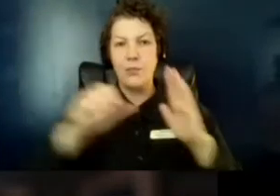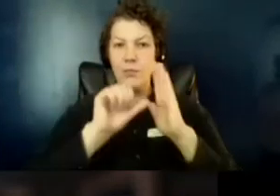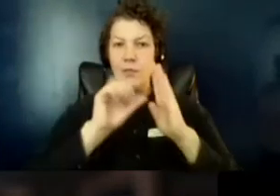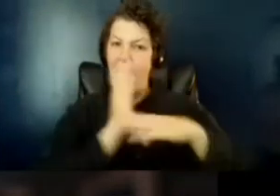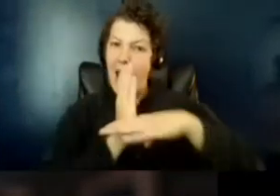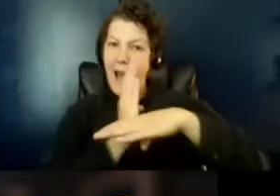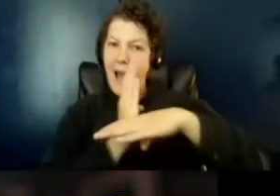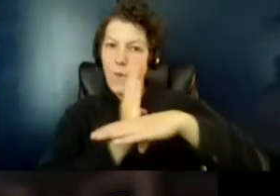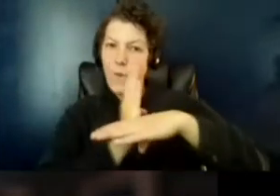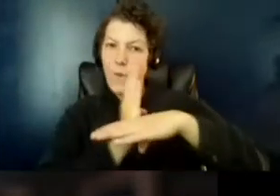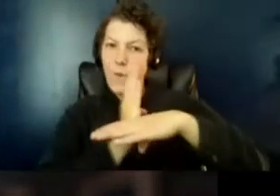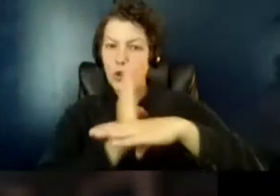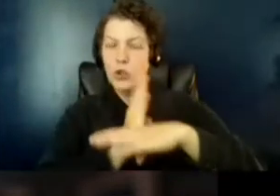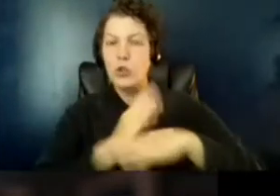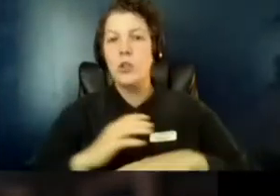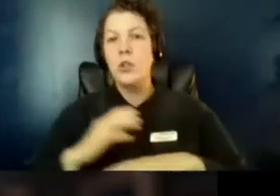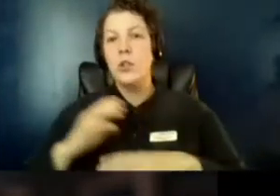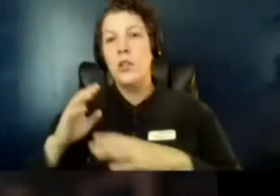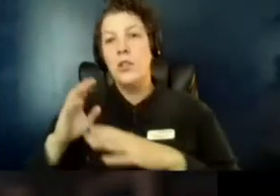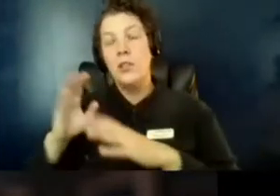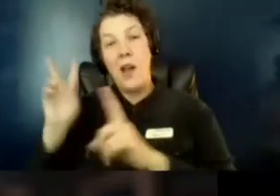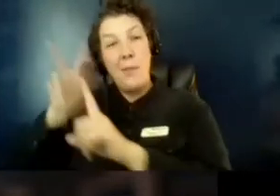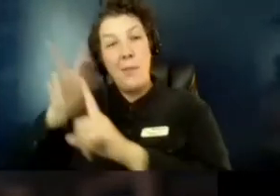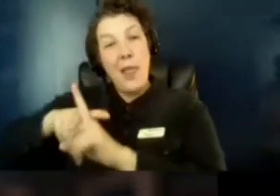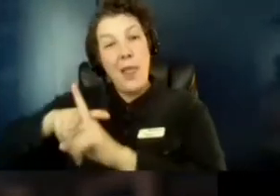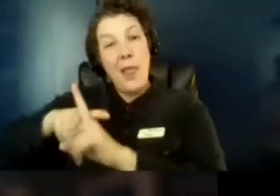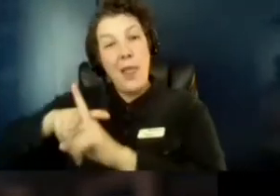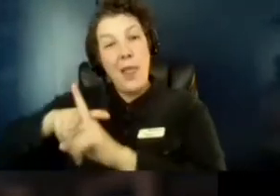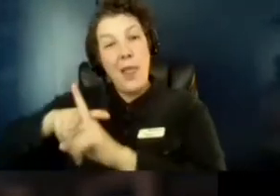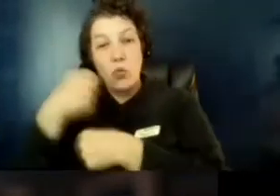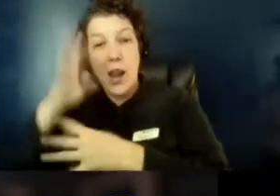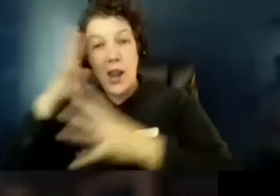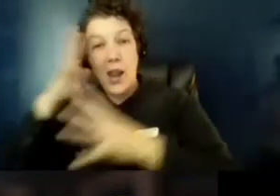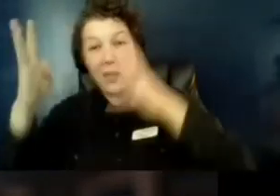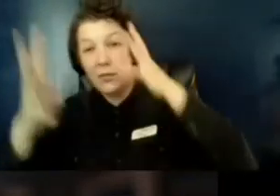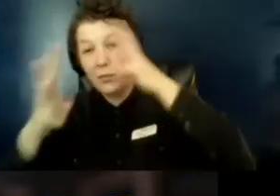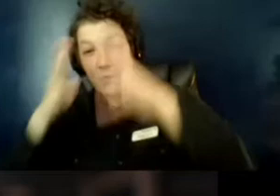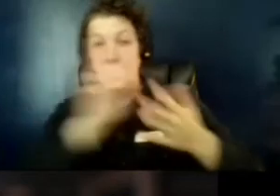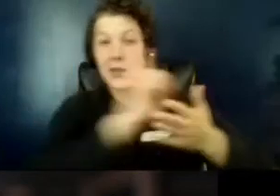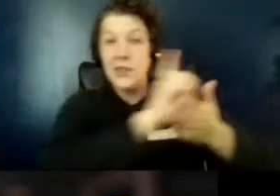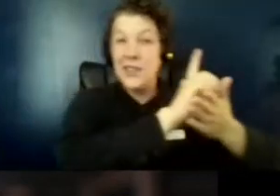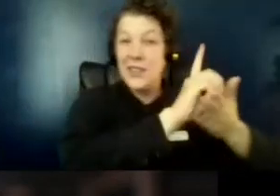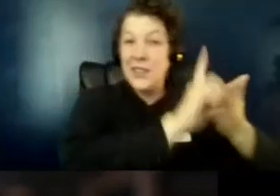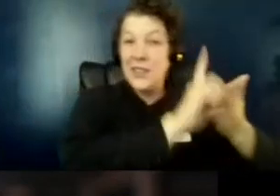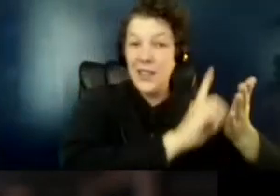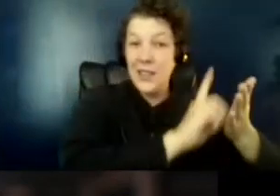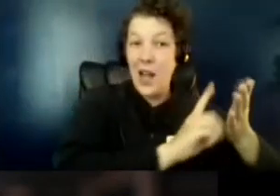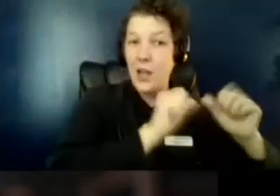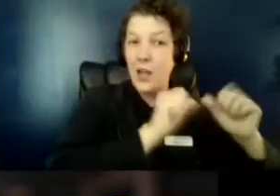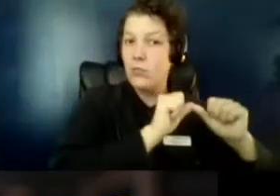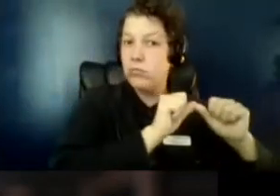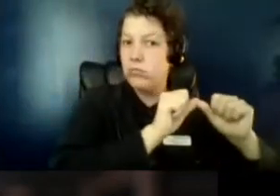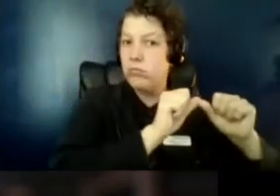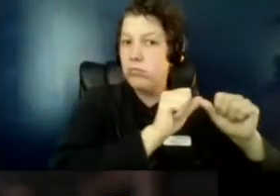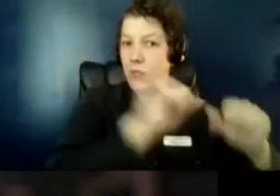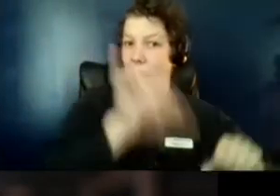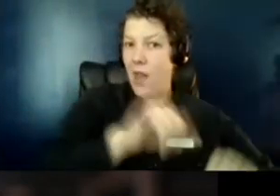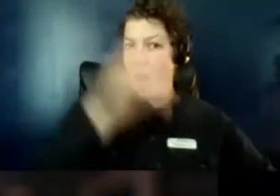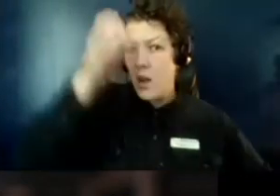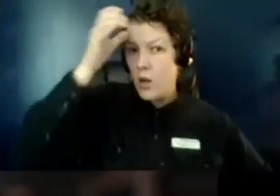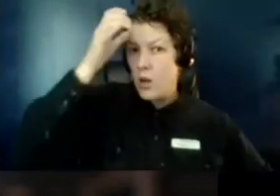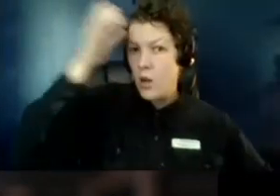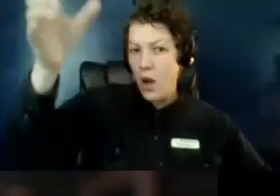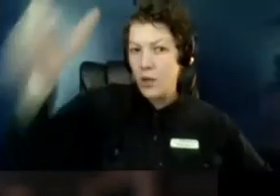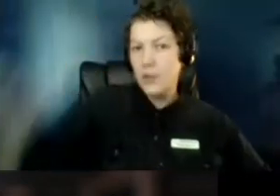things and design things for a long time. When the first military plane showed up in